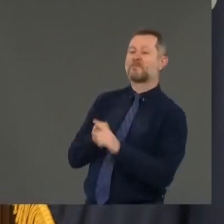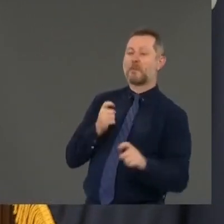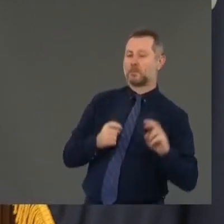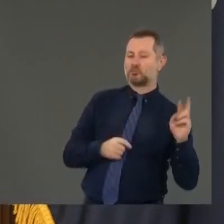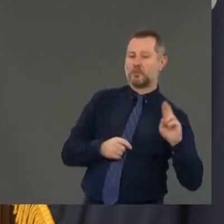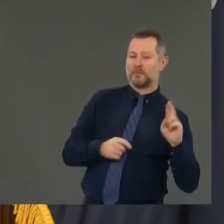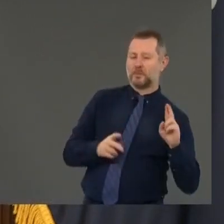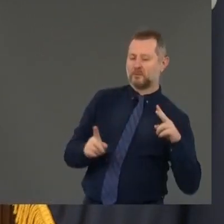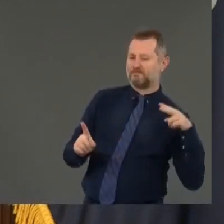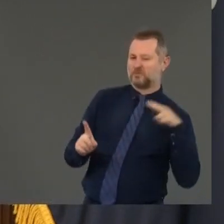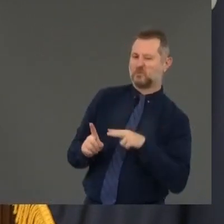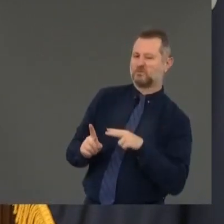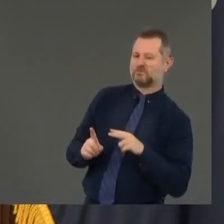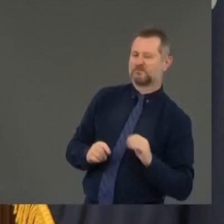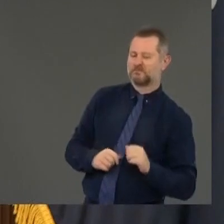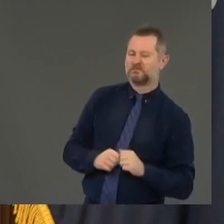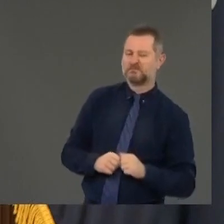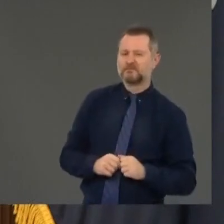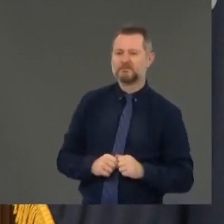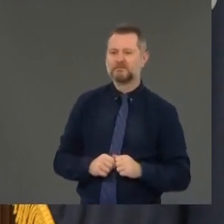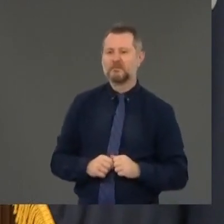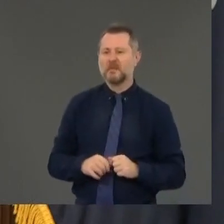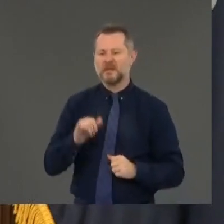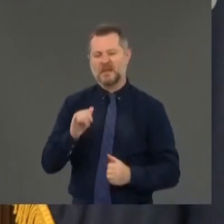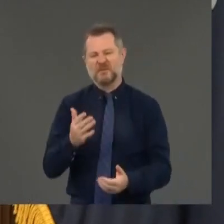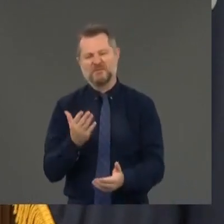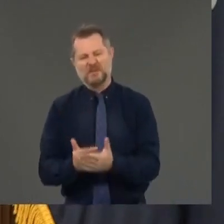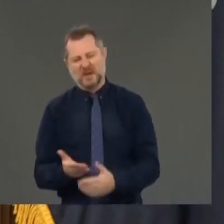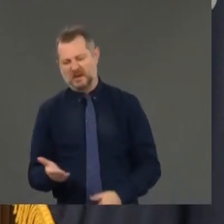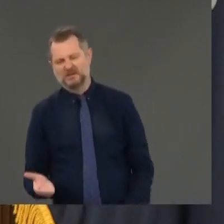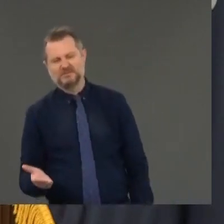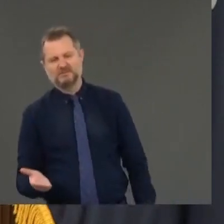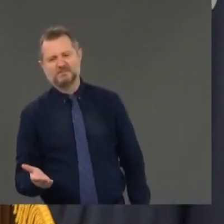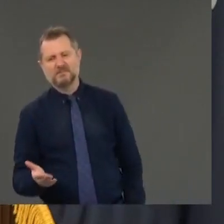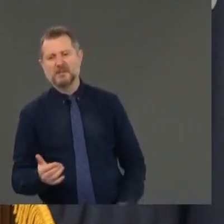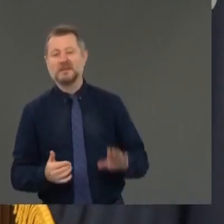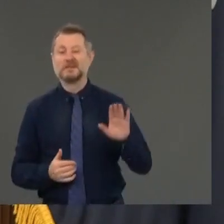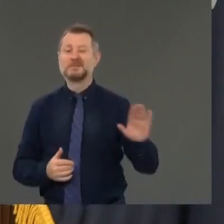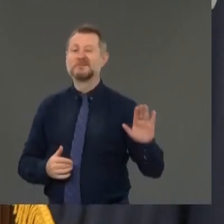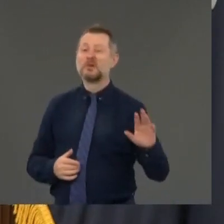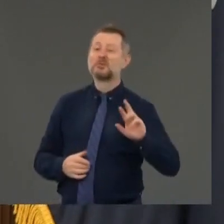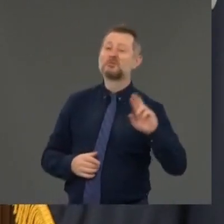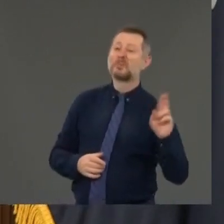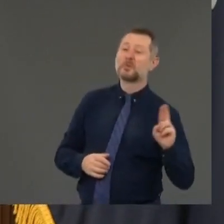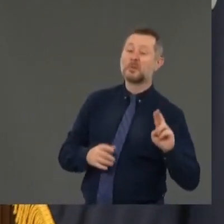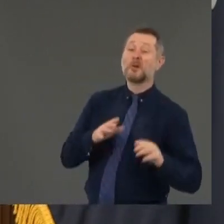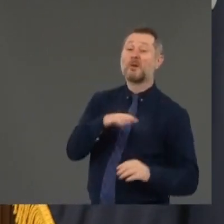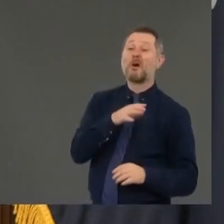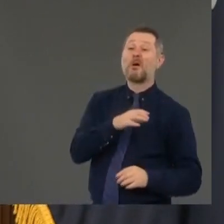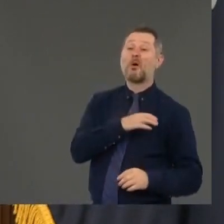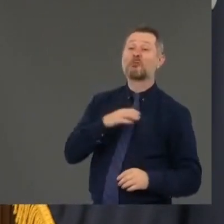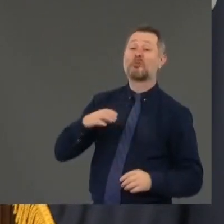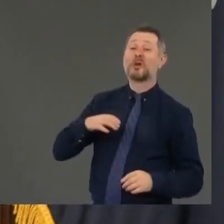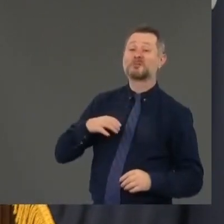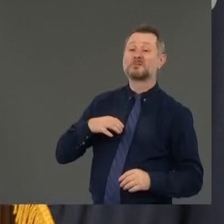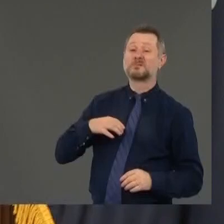IS PRIMARILY AN ARGUMENT PUT FORTH BY REPUBLICANS. THAT'S A FACTUAL STATEMENT.